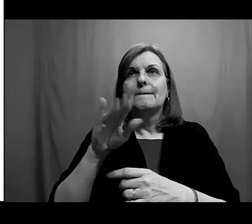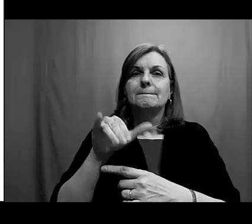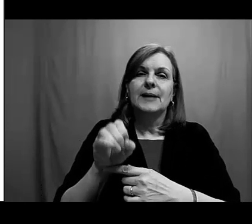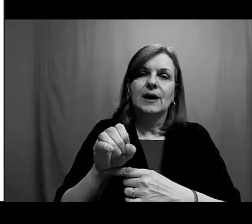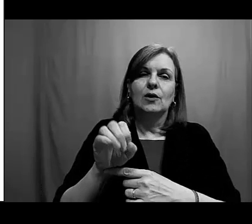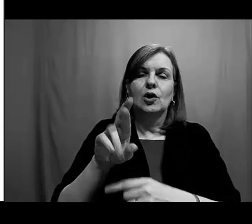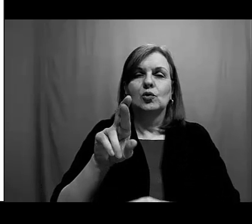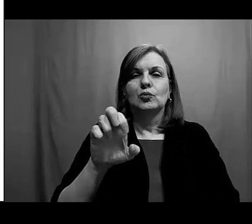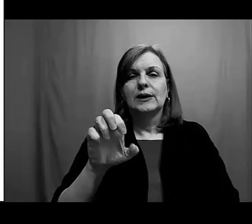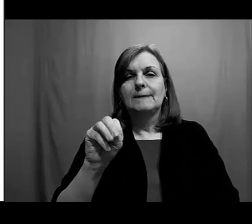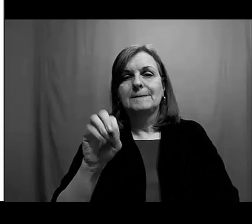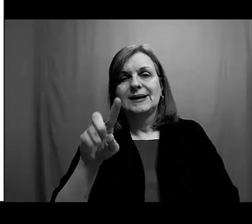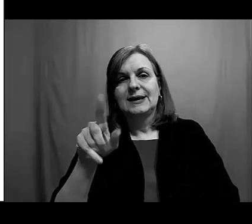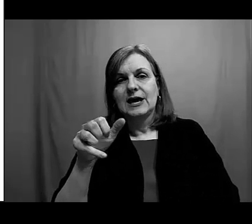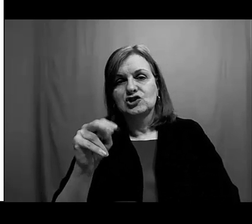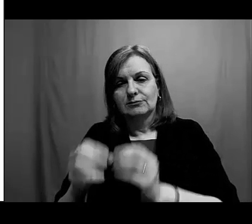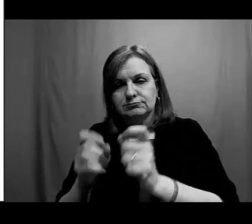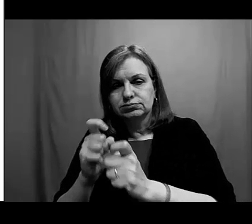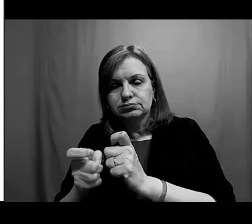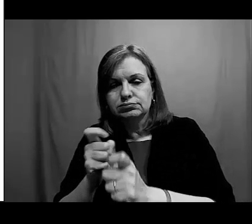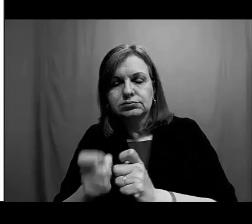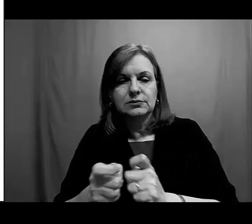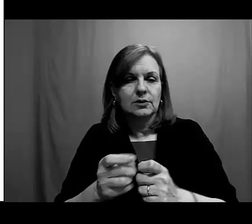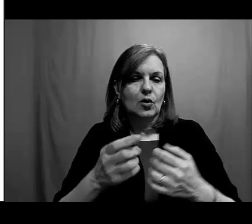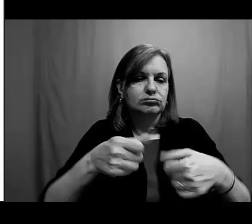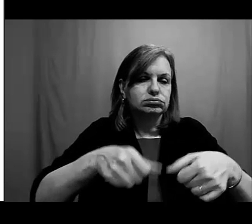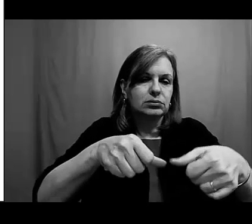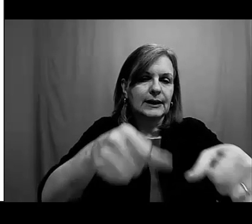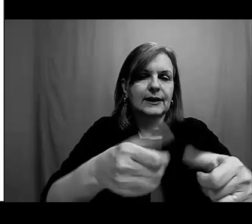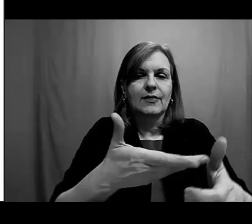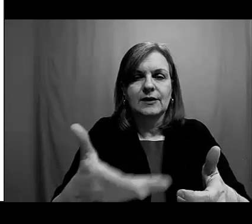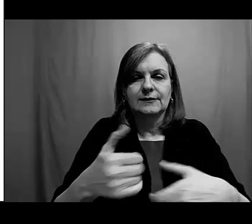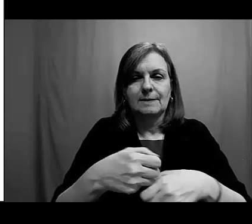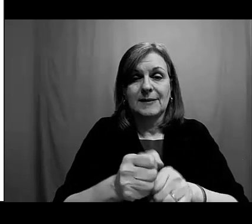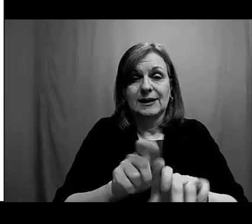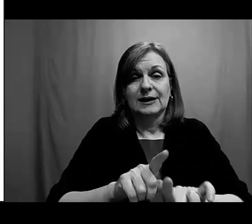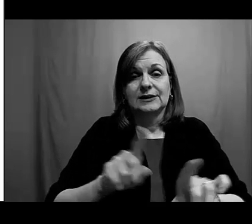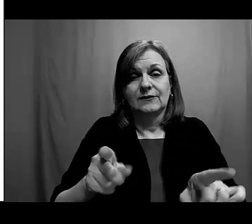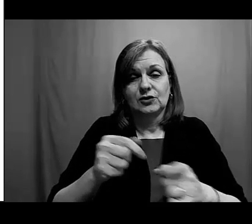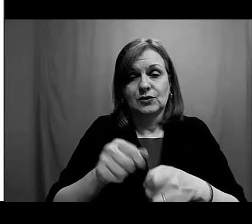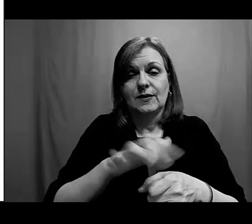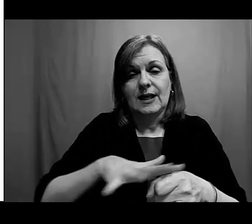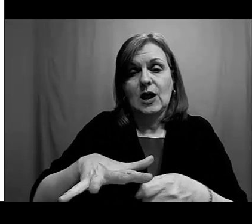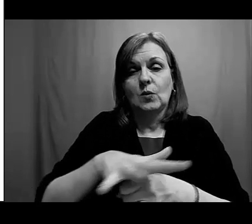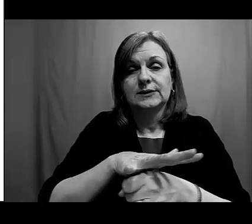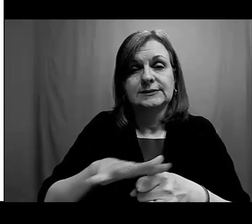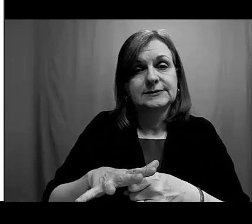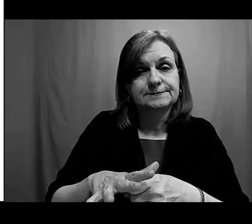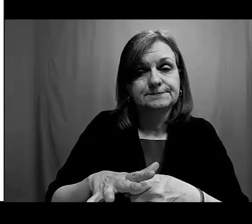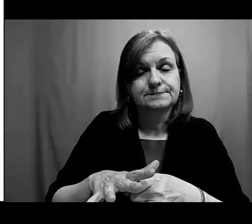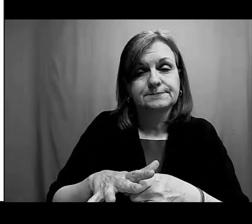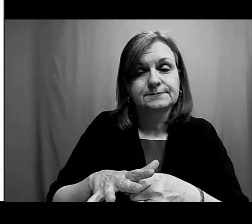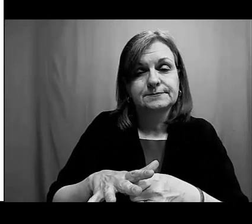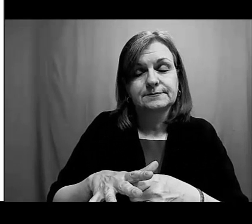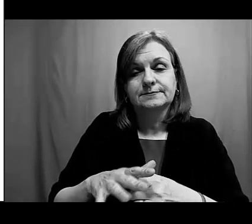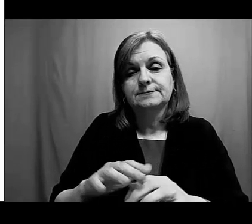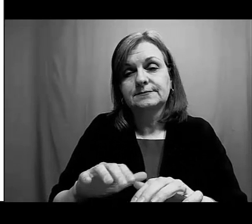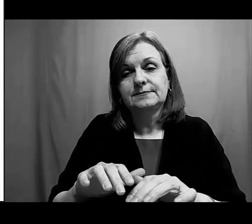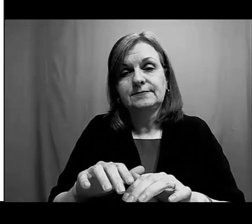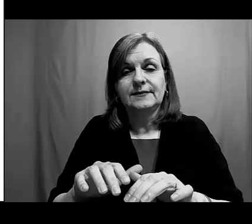bioremediations and native vegetation - planting things that really make a difference to these local areas